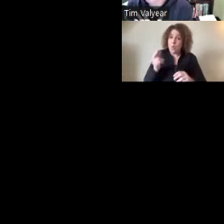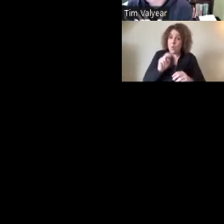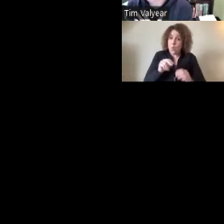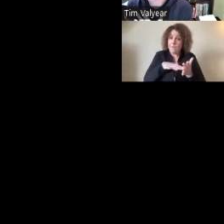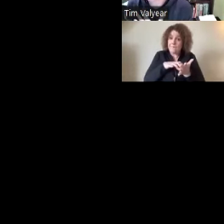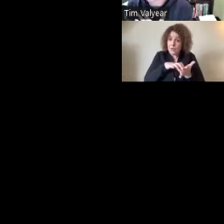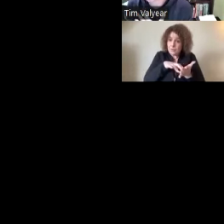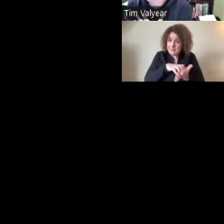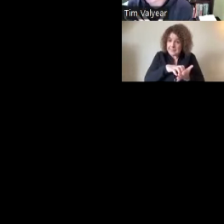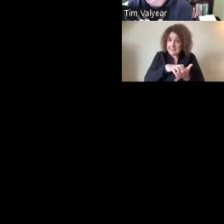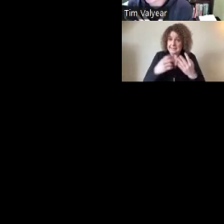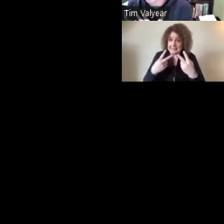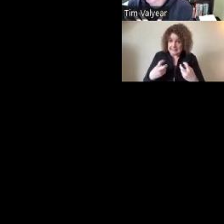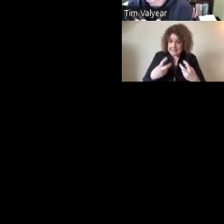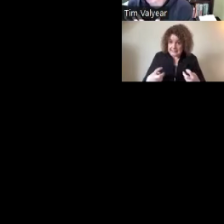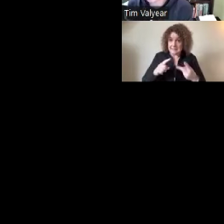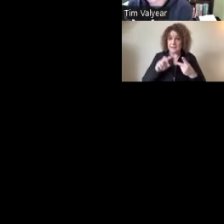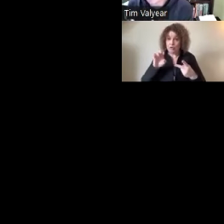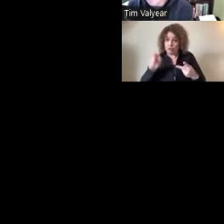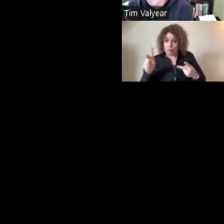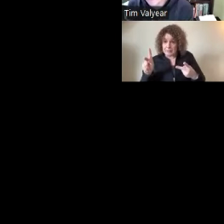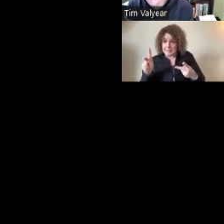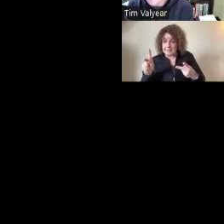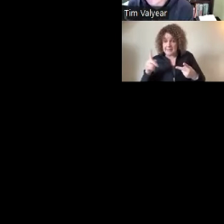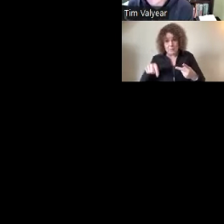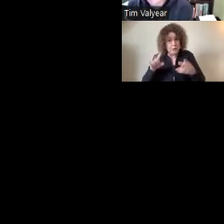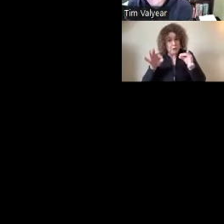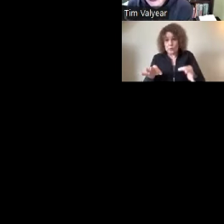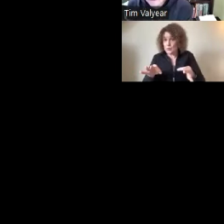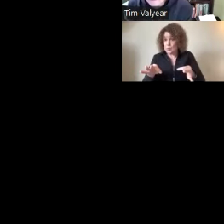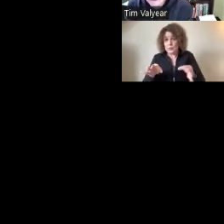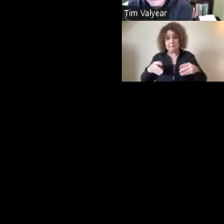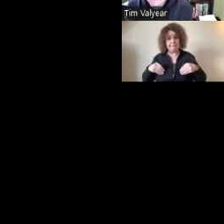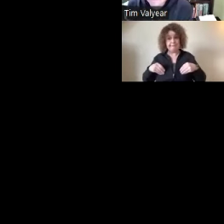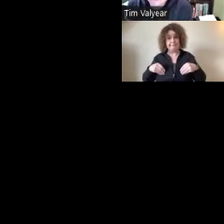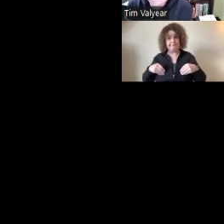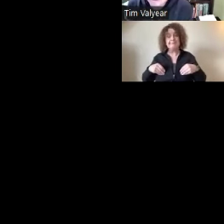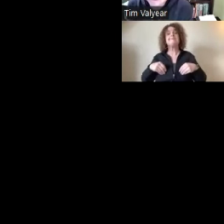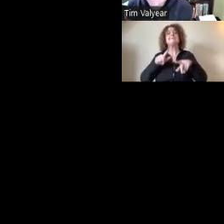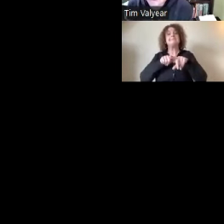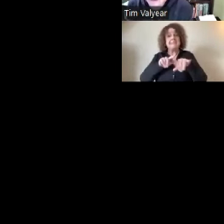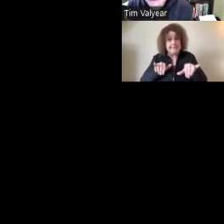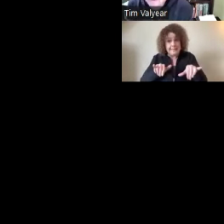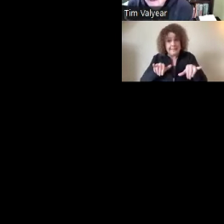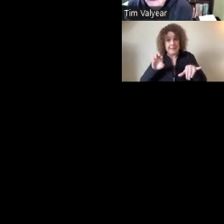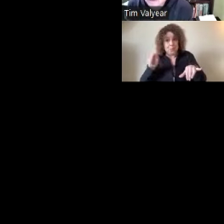think we really, truthfully, from the bottom of my heart, we need to think about our own vulnerability and the risk